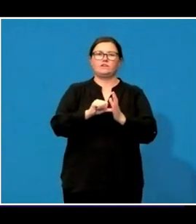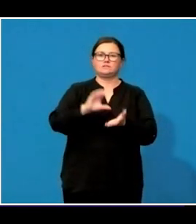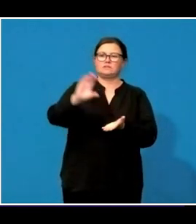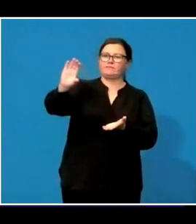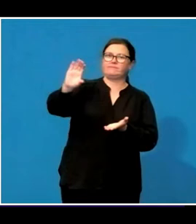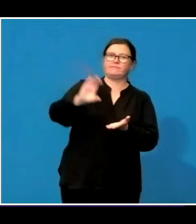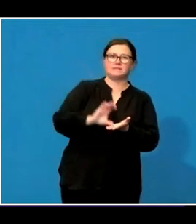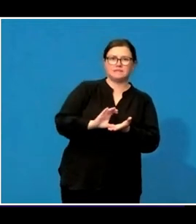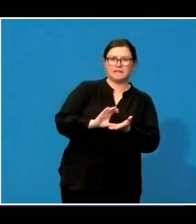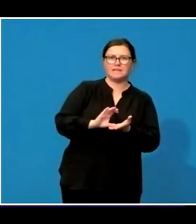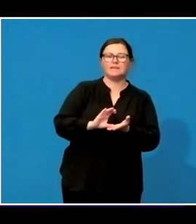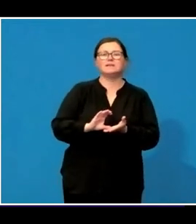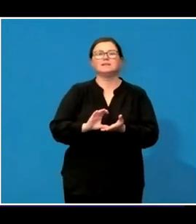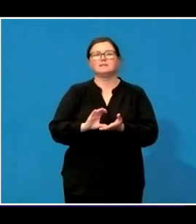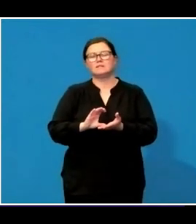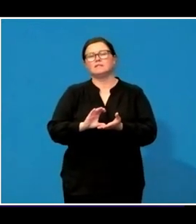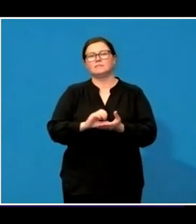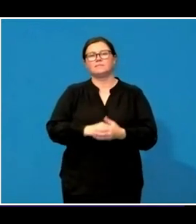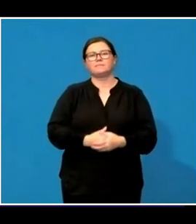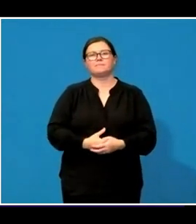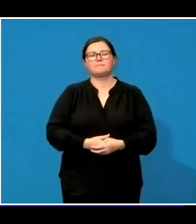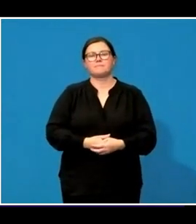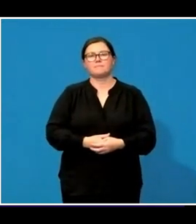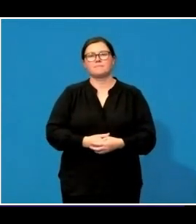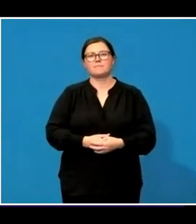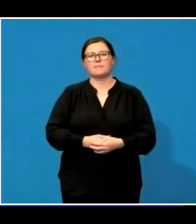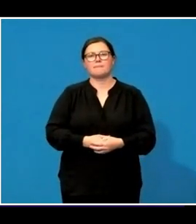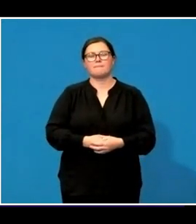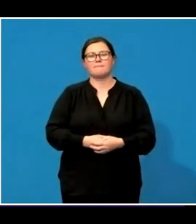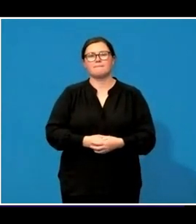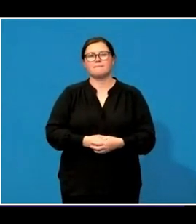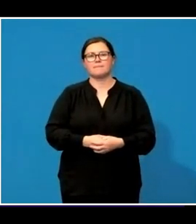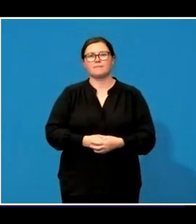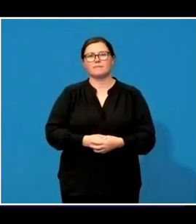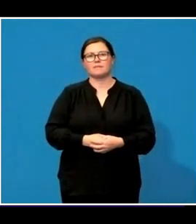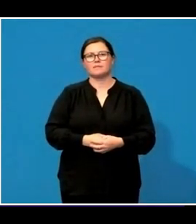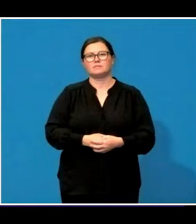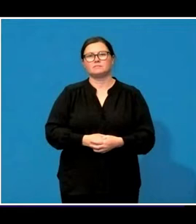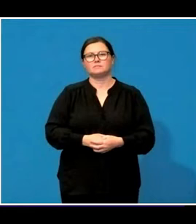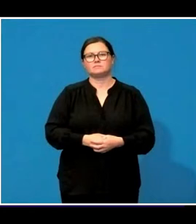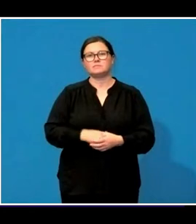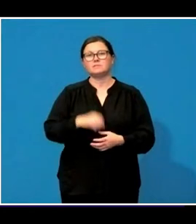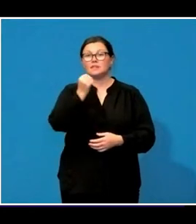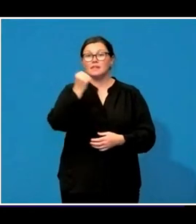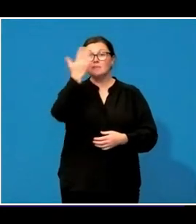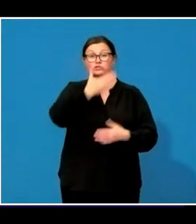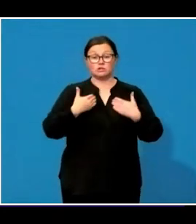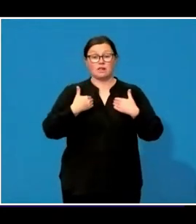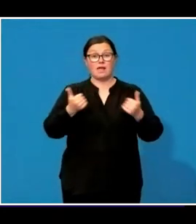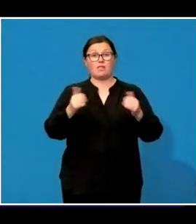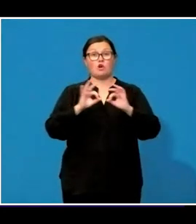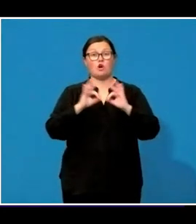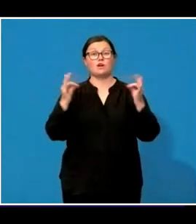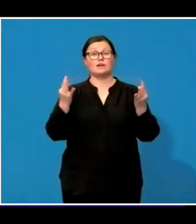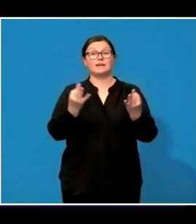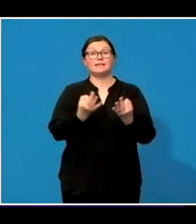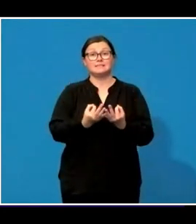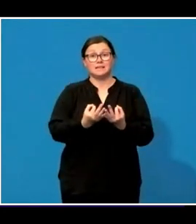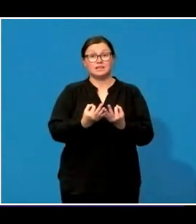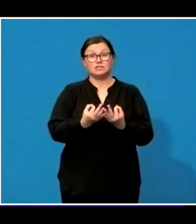physiotherapy, but the Aboriginal Health Organisation weren't delivering NDIS services